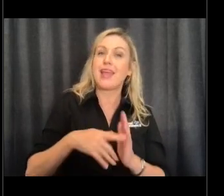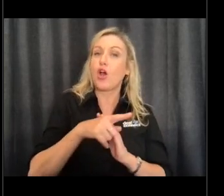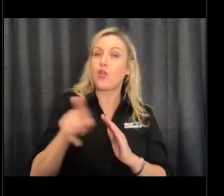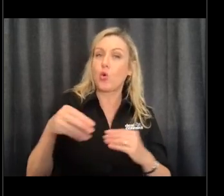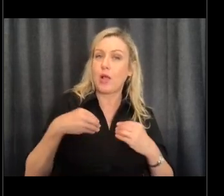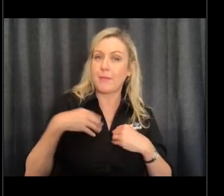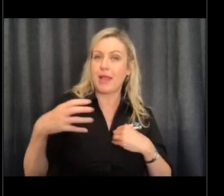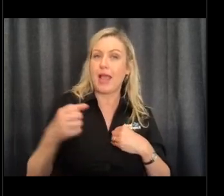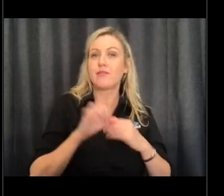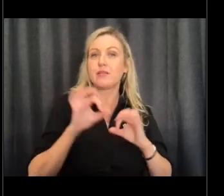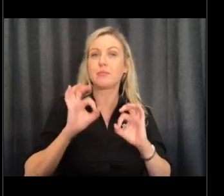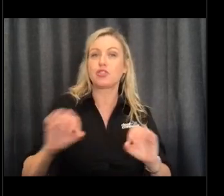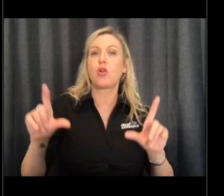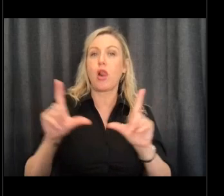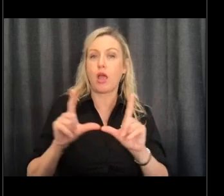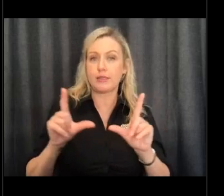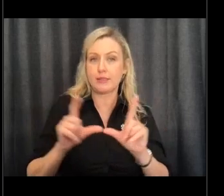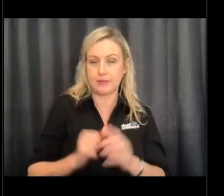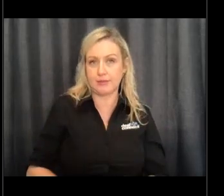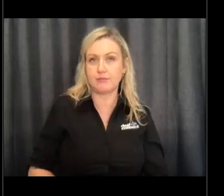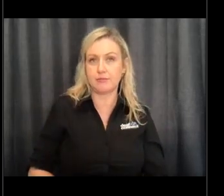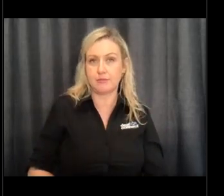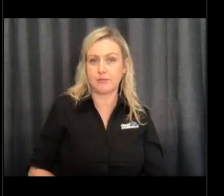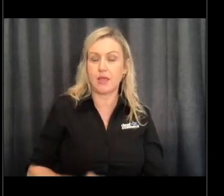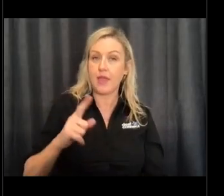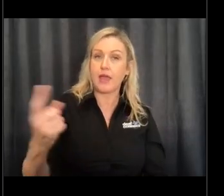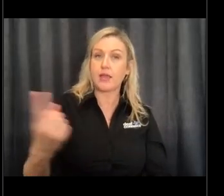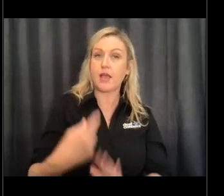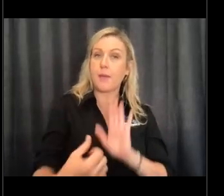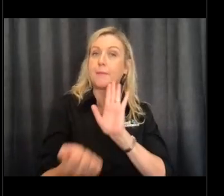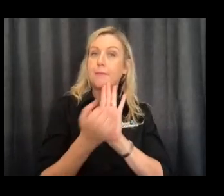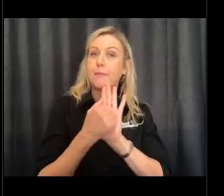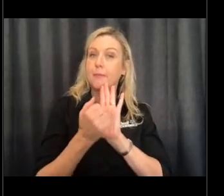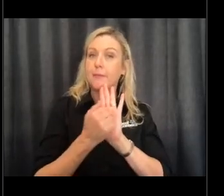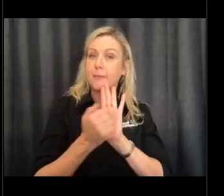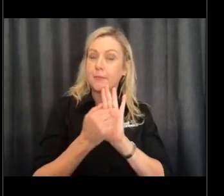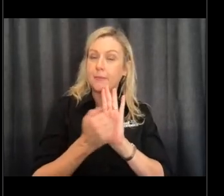So if they do that door knocking ask about their licence.